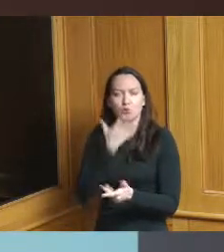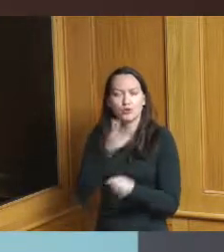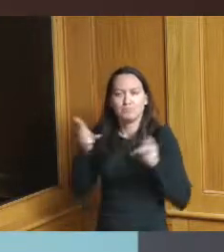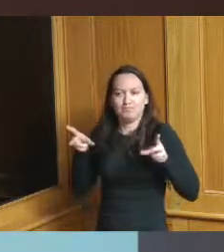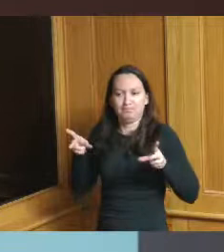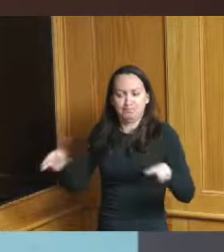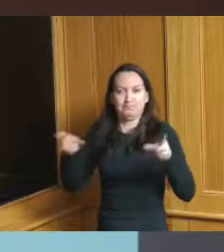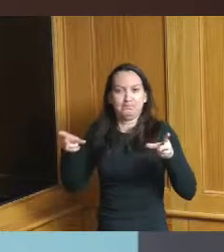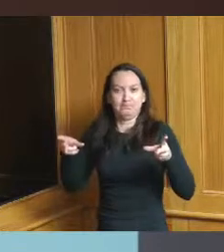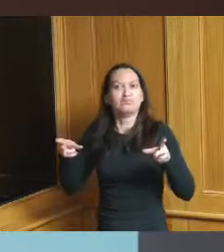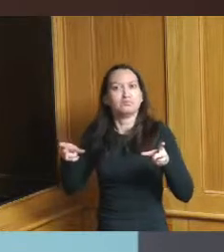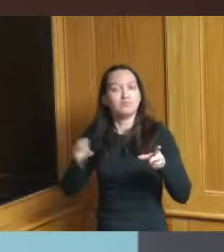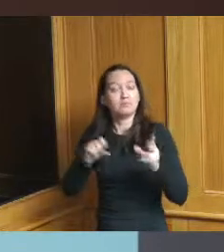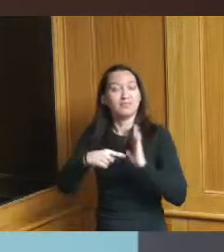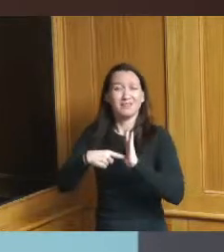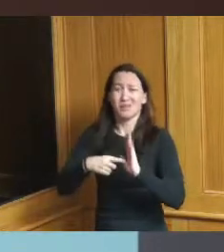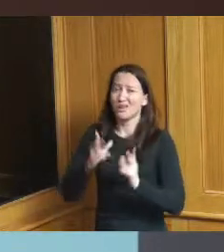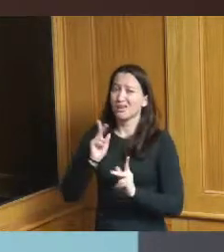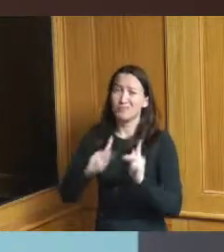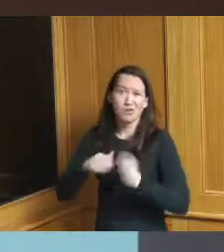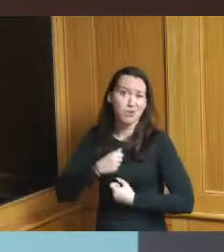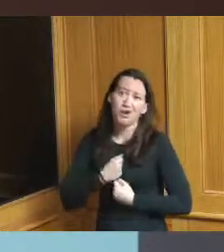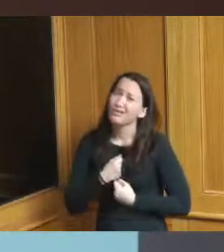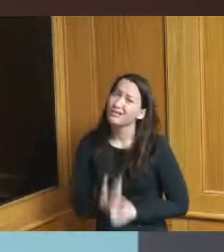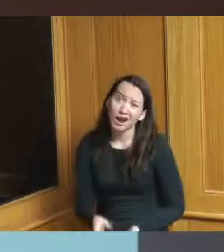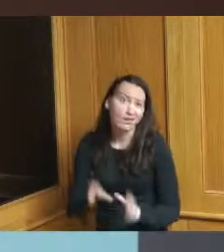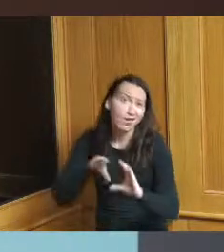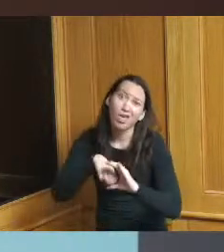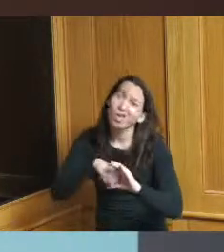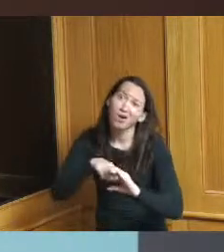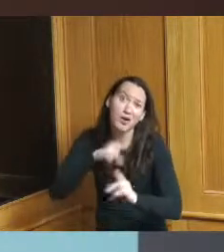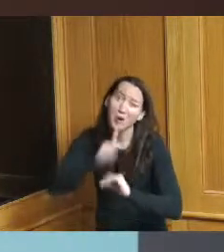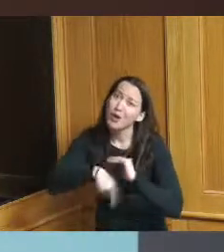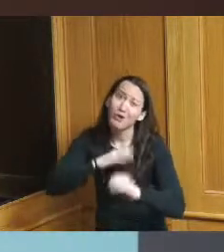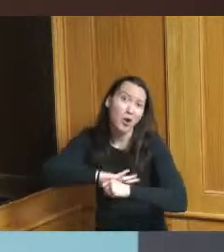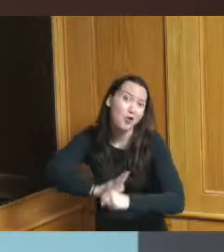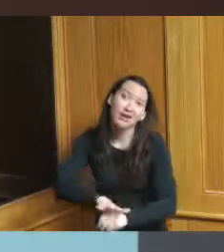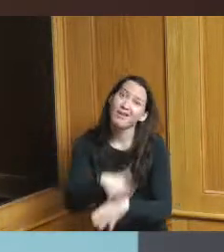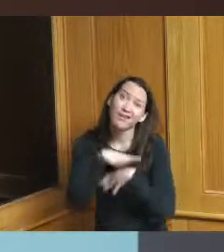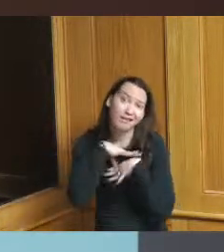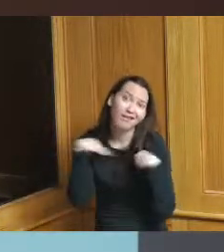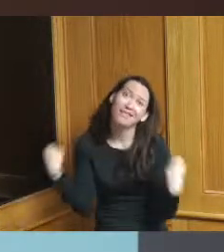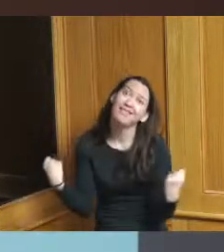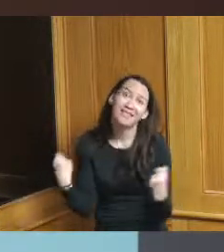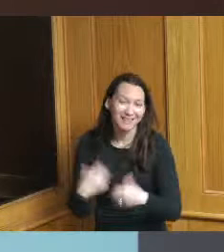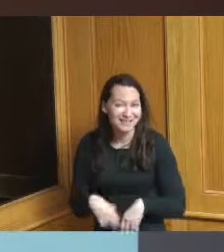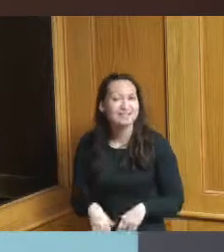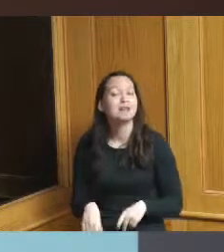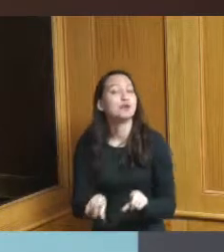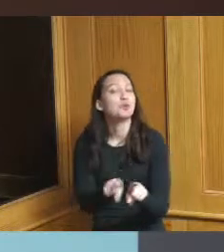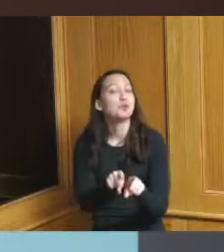and honestly people are tired of talking about coding so we also attempted to talk to Hispanics